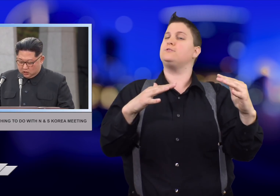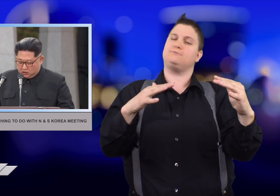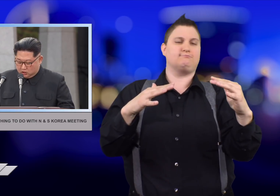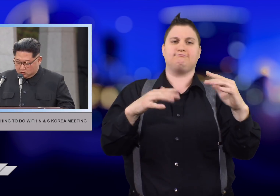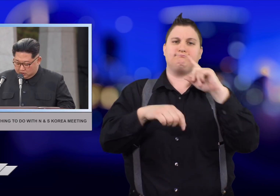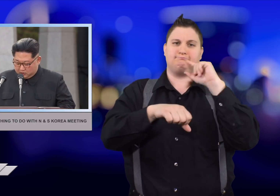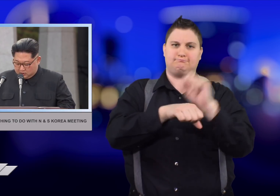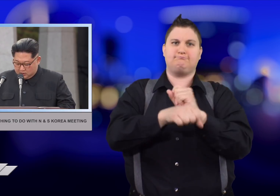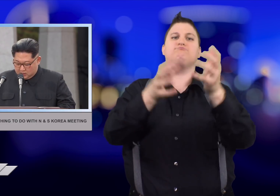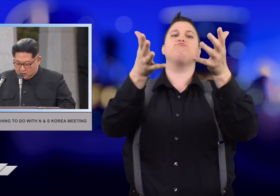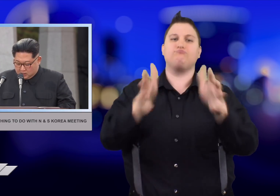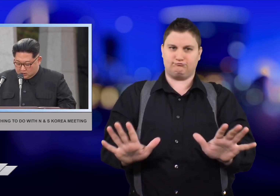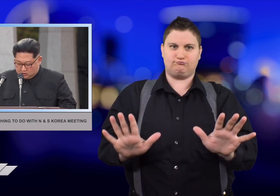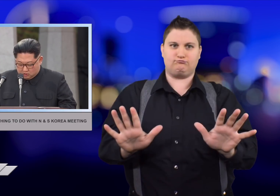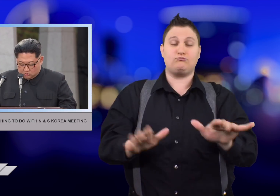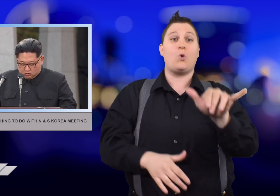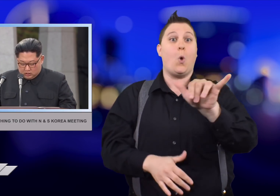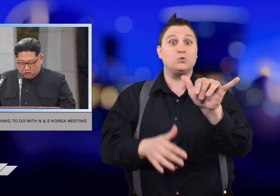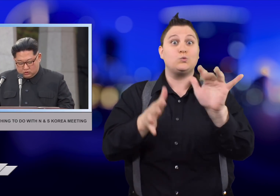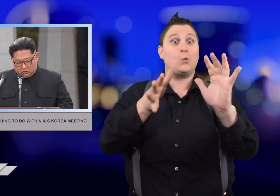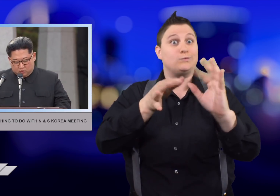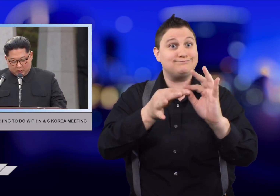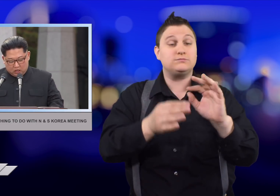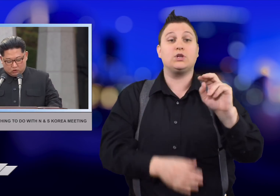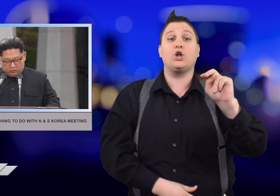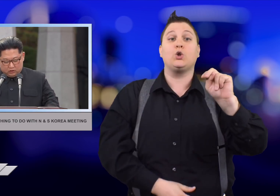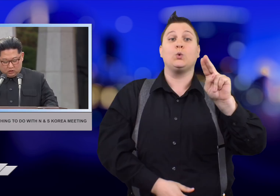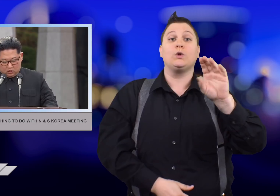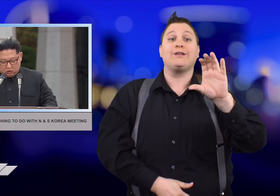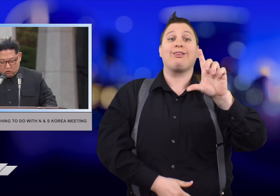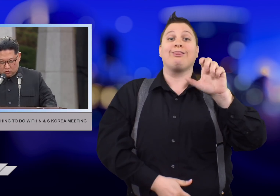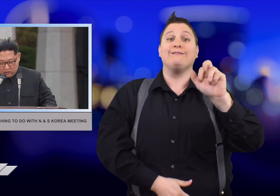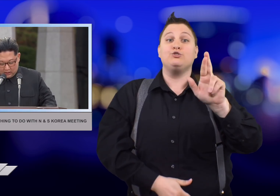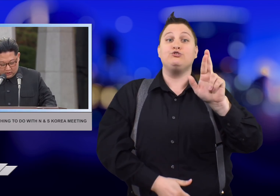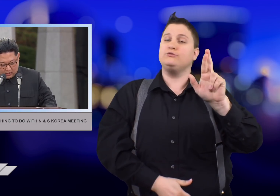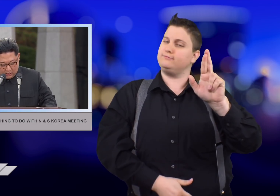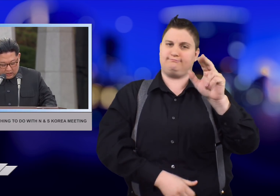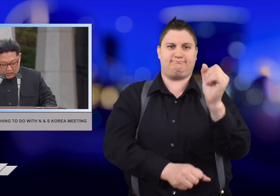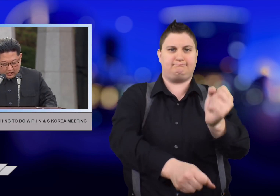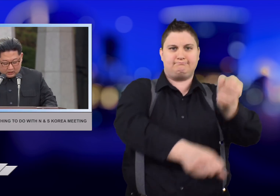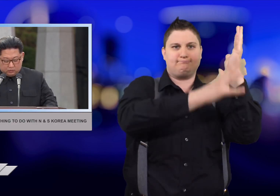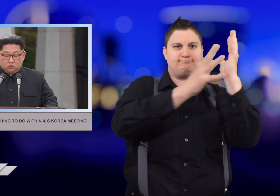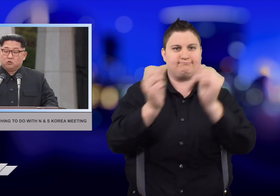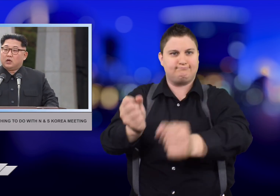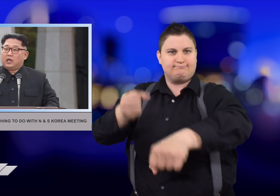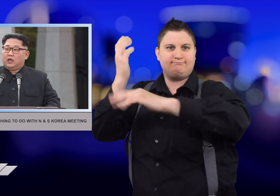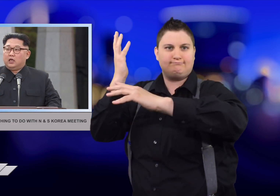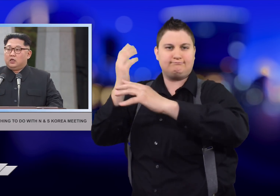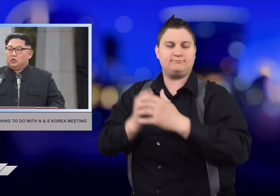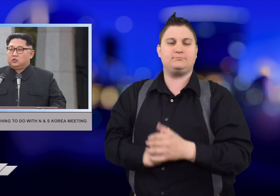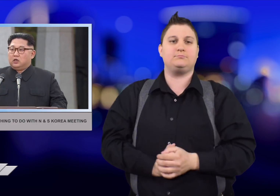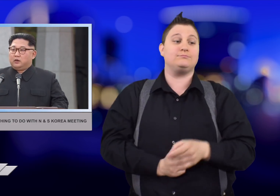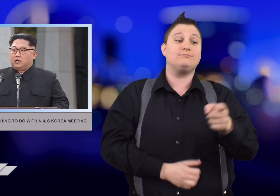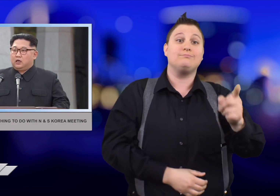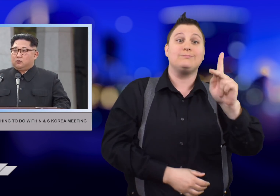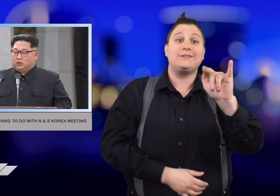Korean War and issued a commitment to denuclearize the Peninsula.